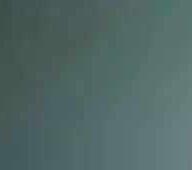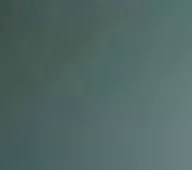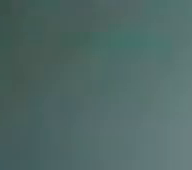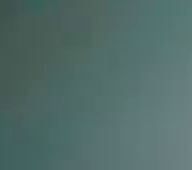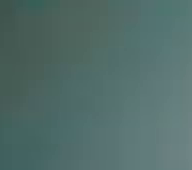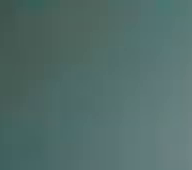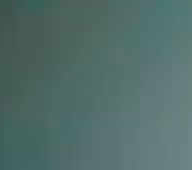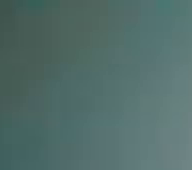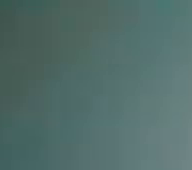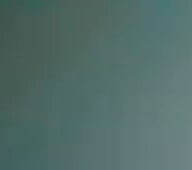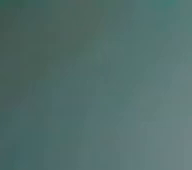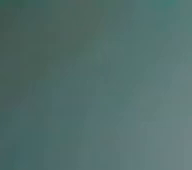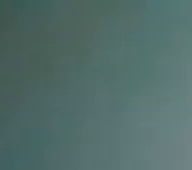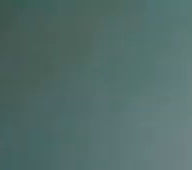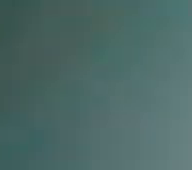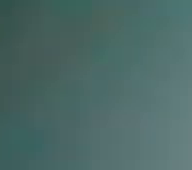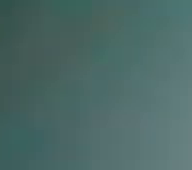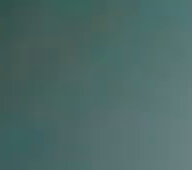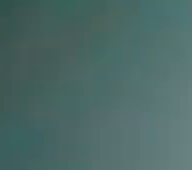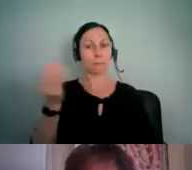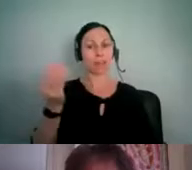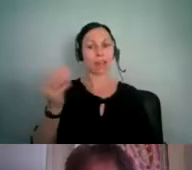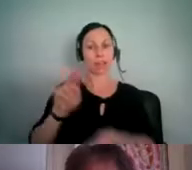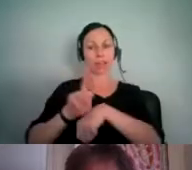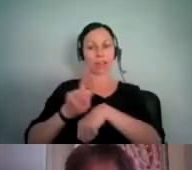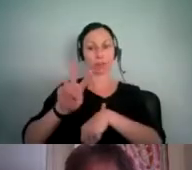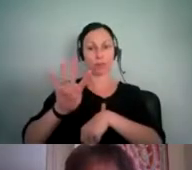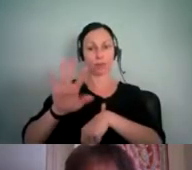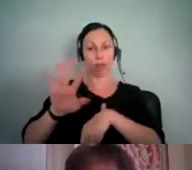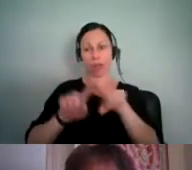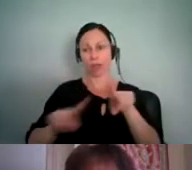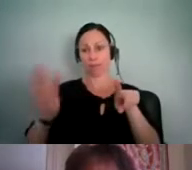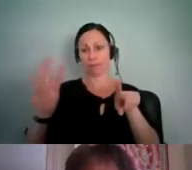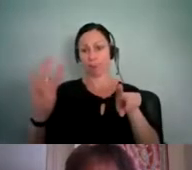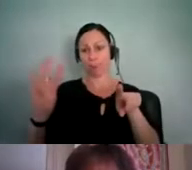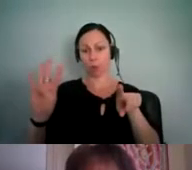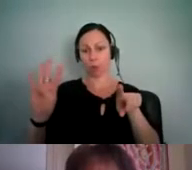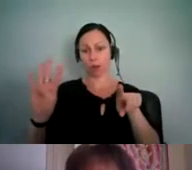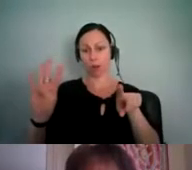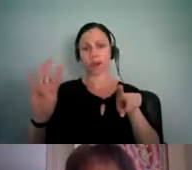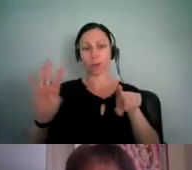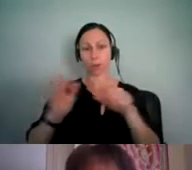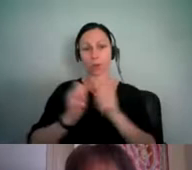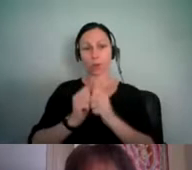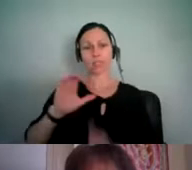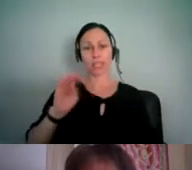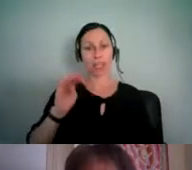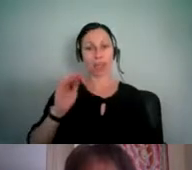of this dialogue on Monday, 2.45 to 4:00 PM, joint with ISPA and CMA related to climate change.